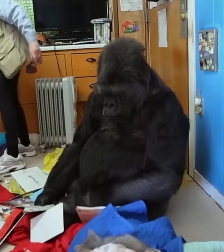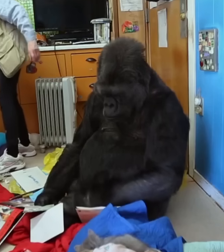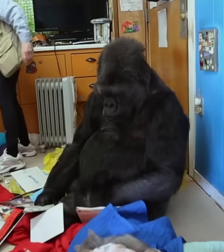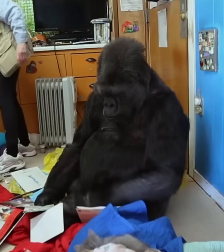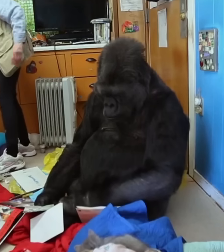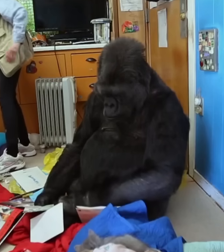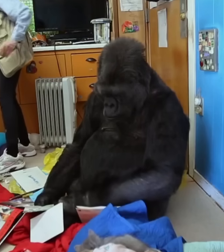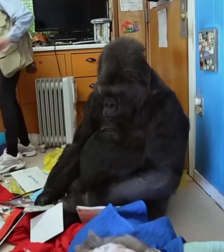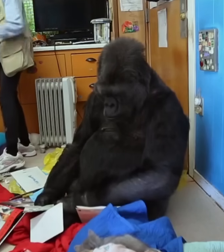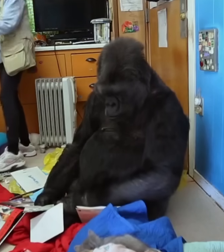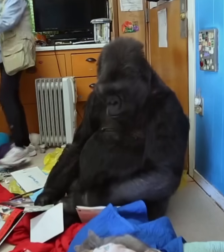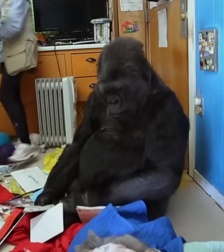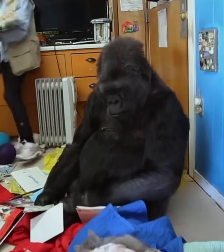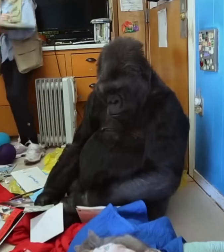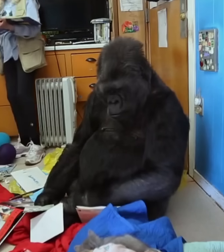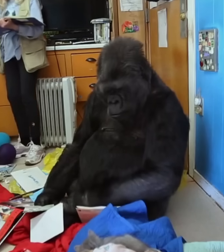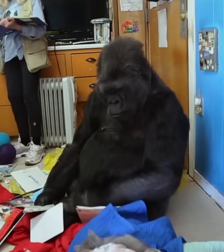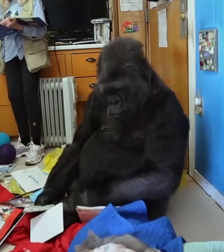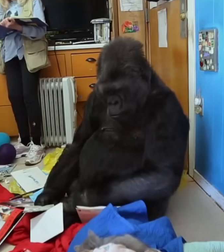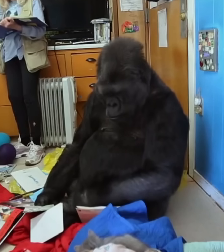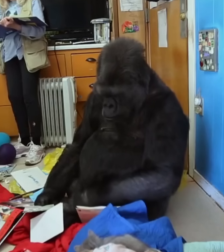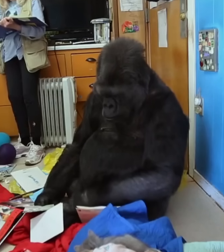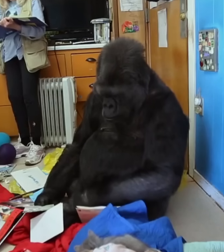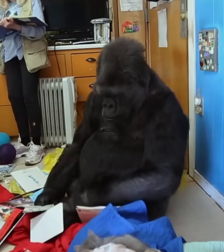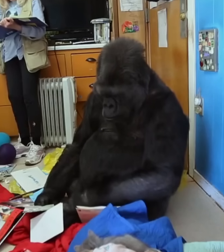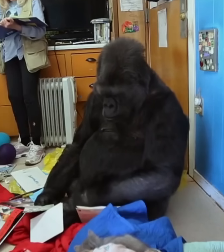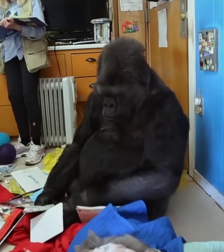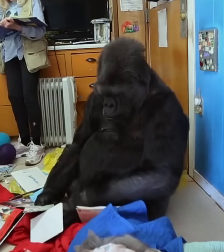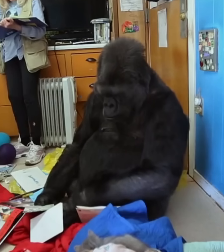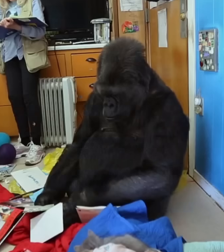It's claimed Koko has learned more than 2000 signs, and could make sentence structures,